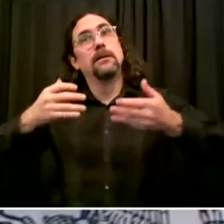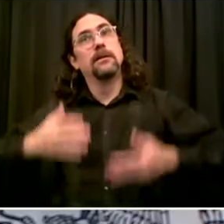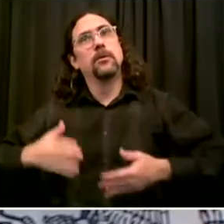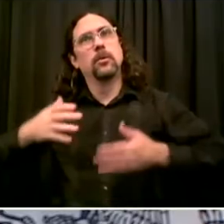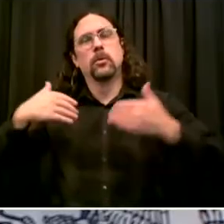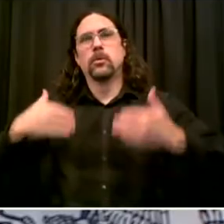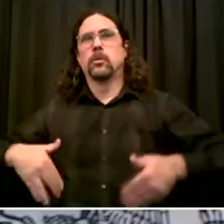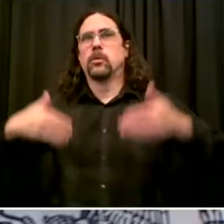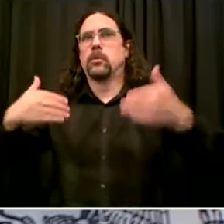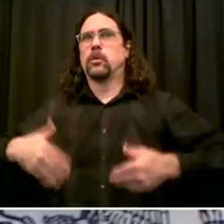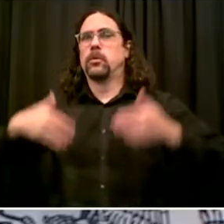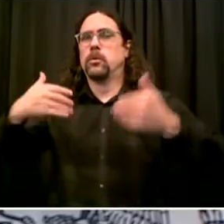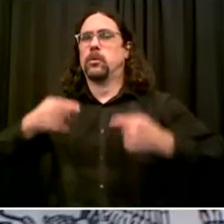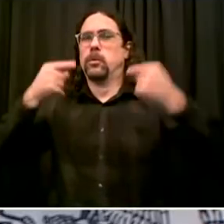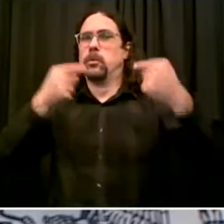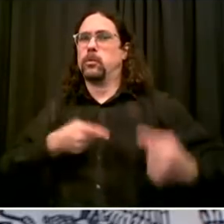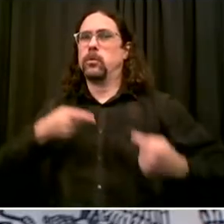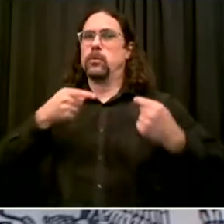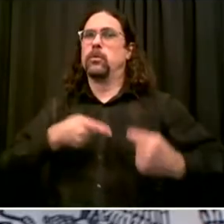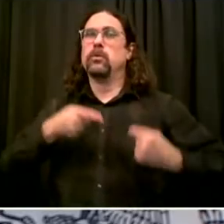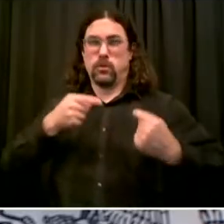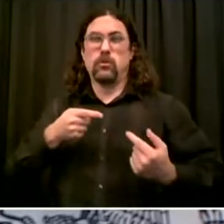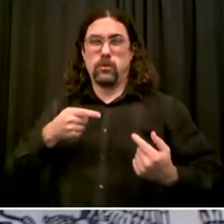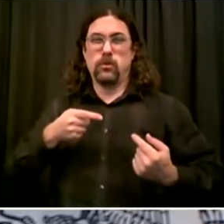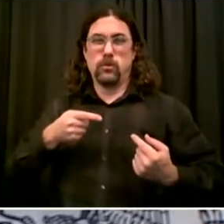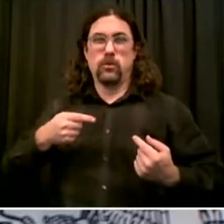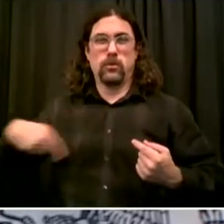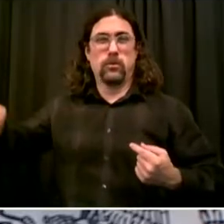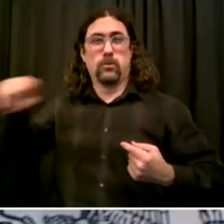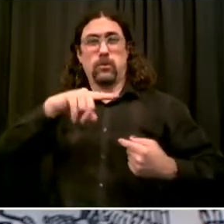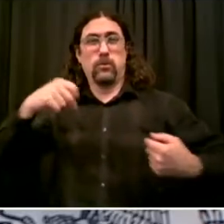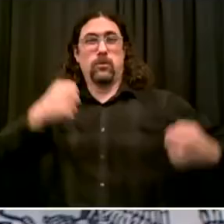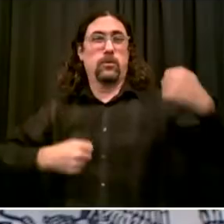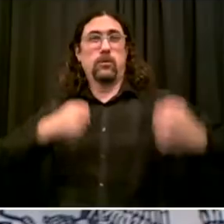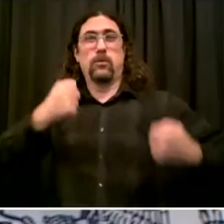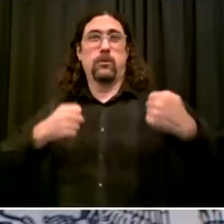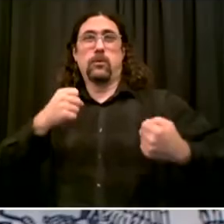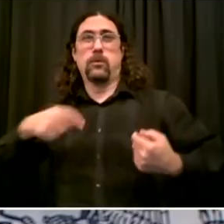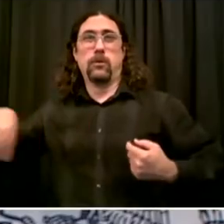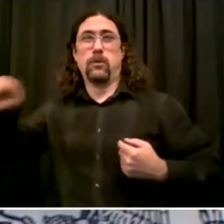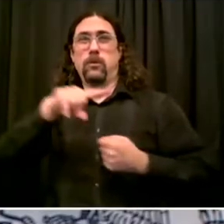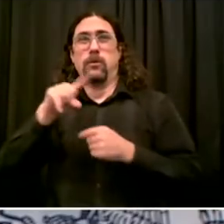THE MINIMUM WAGE